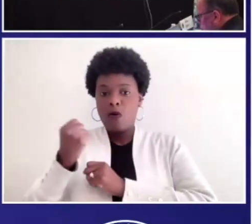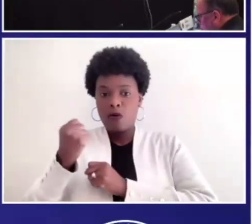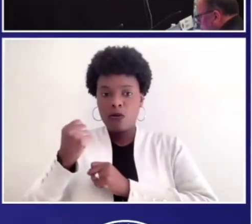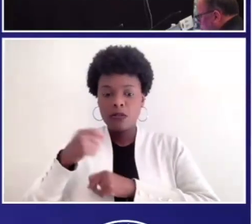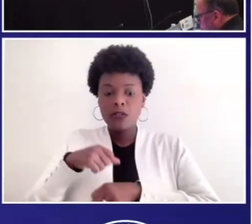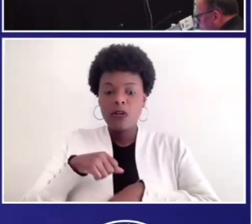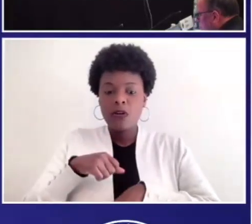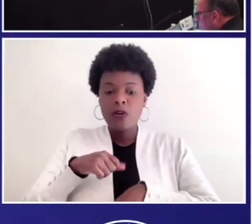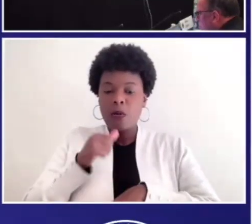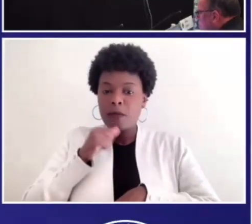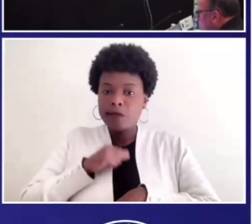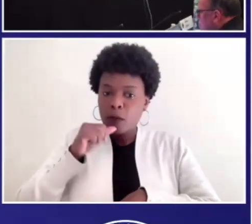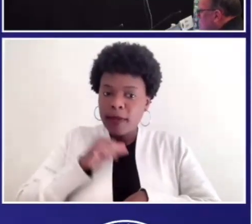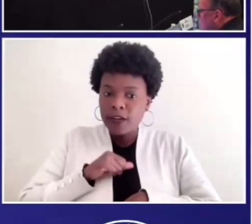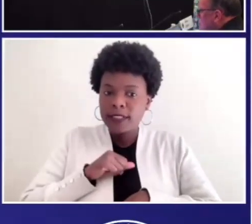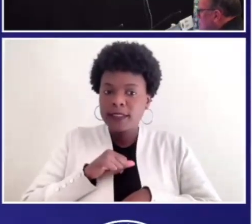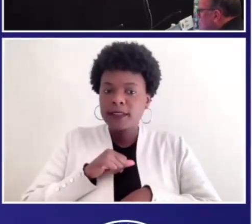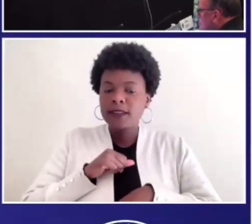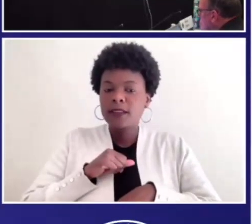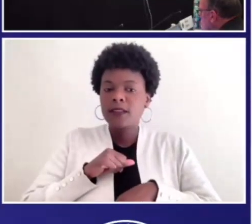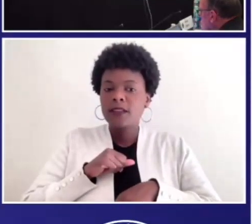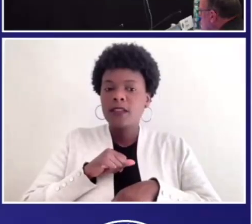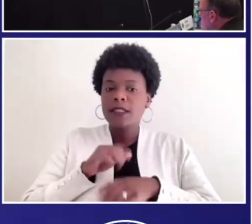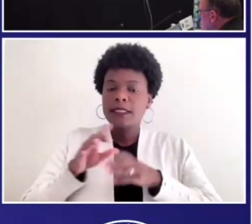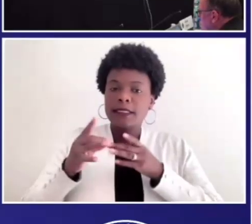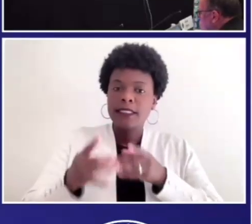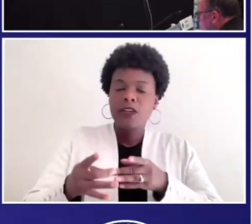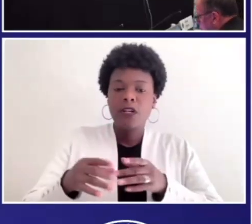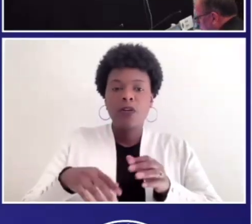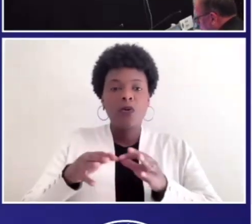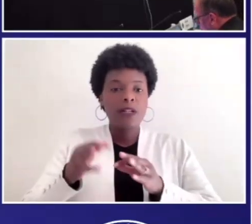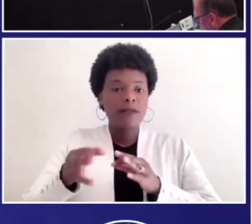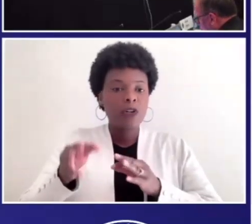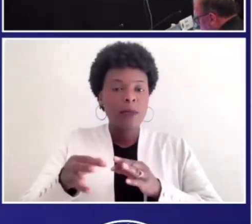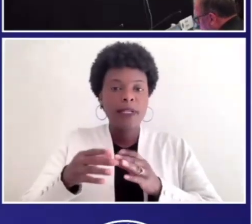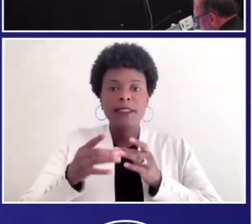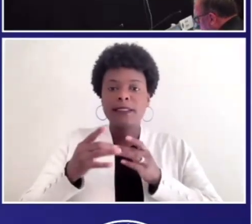enter into those -- into a deferment or forbearance. We will continue to work with